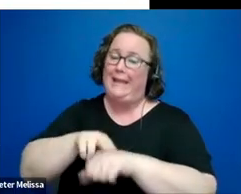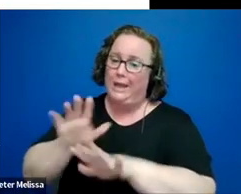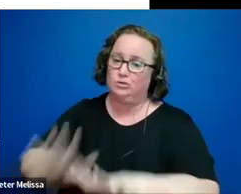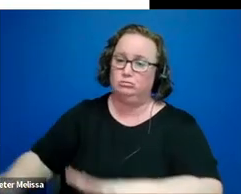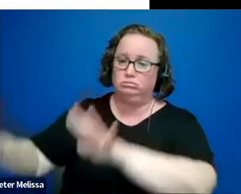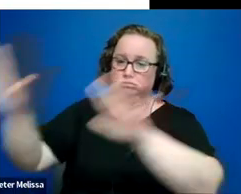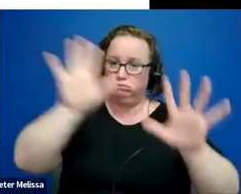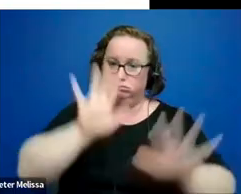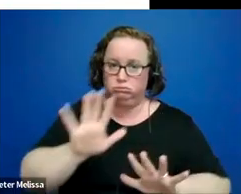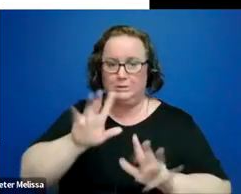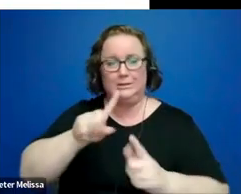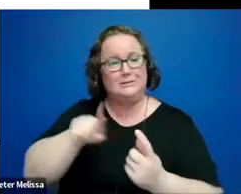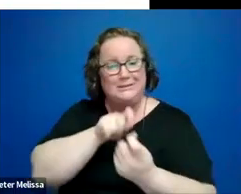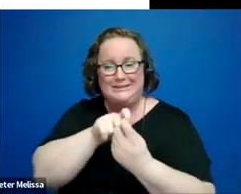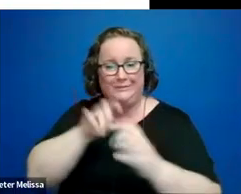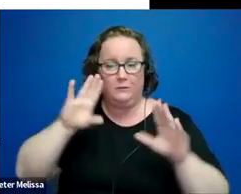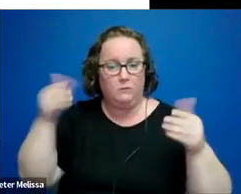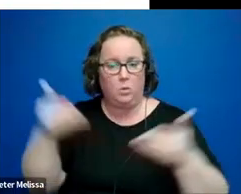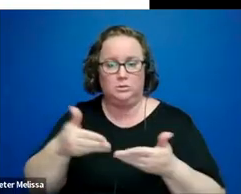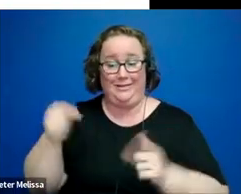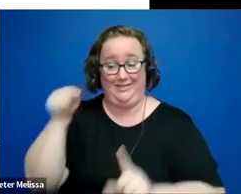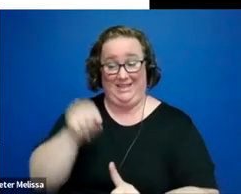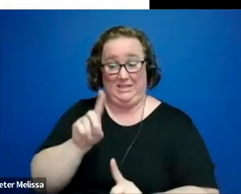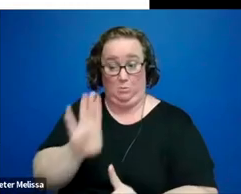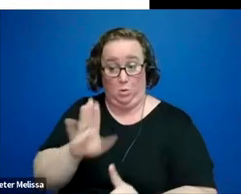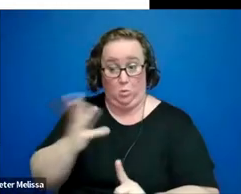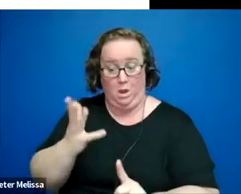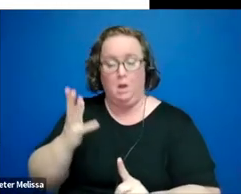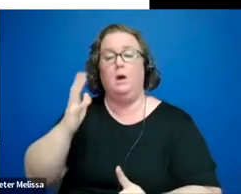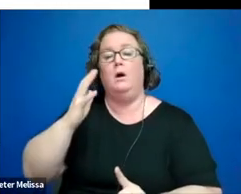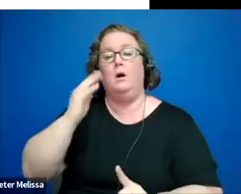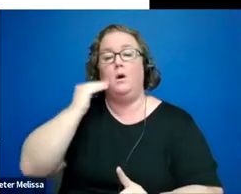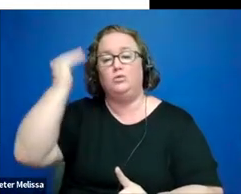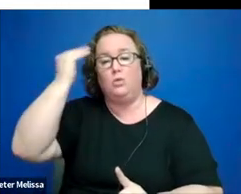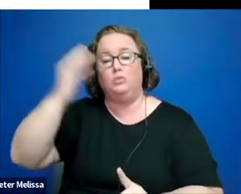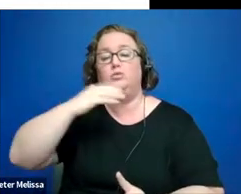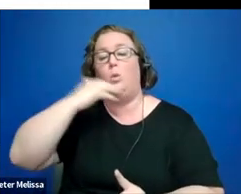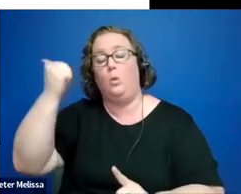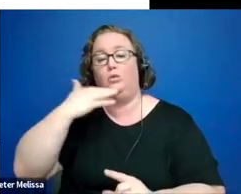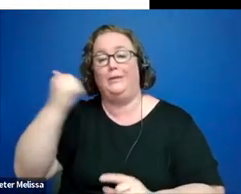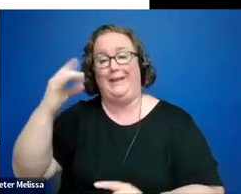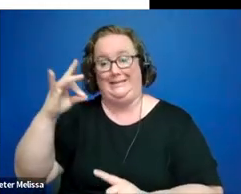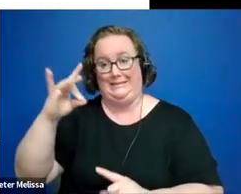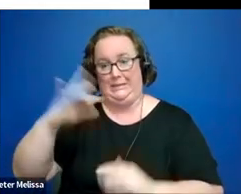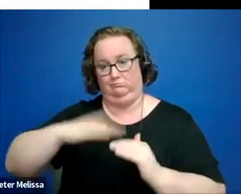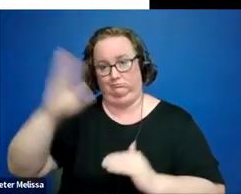focusing on this dashboard on adults ages 18 years and older. So the dashboard is giving estimates